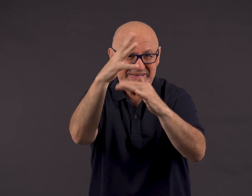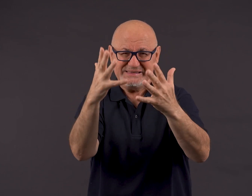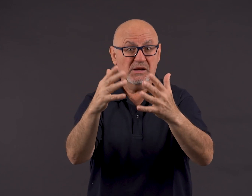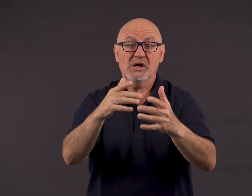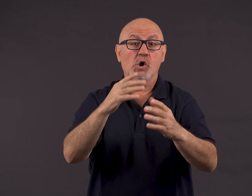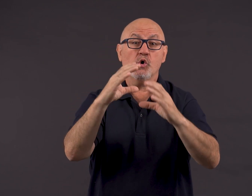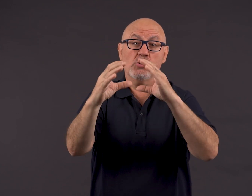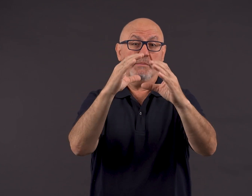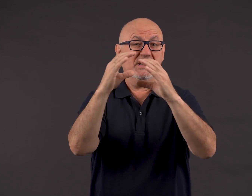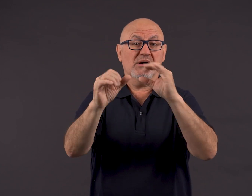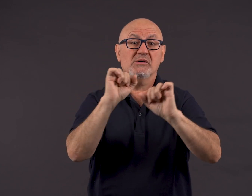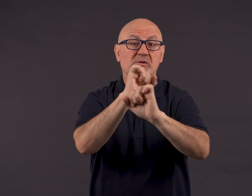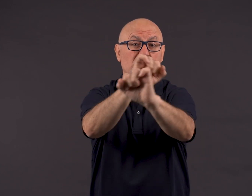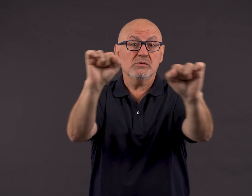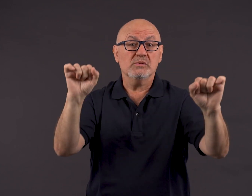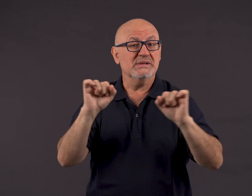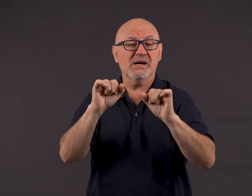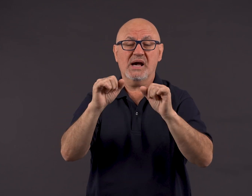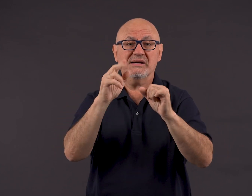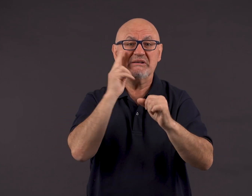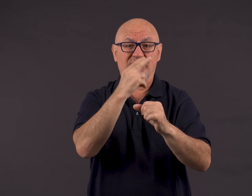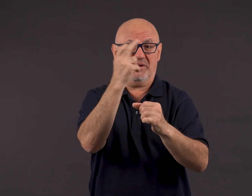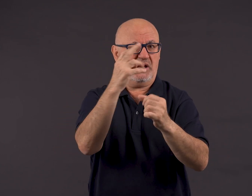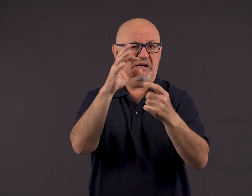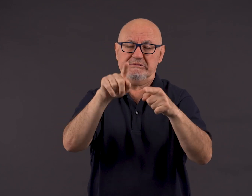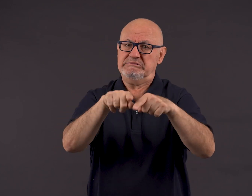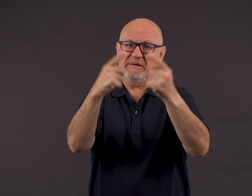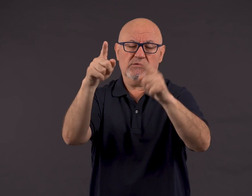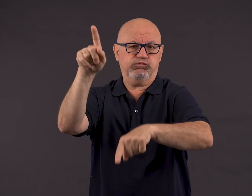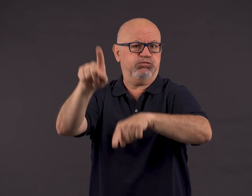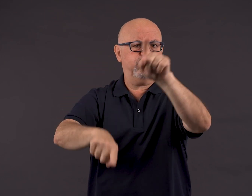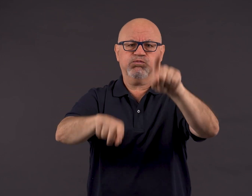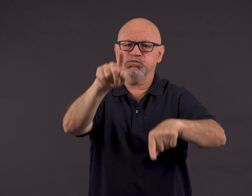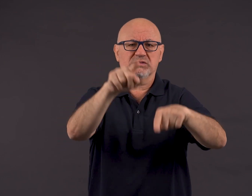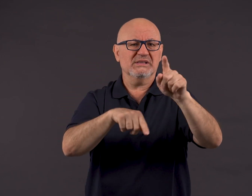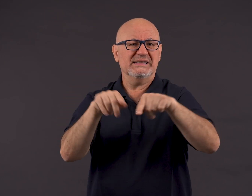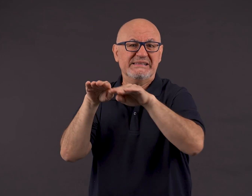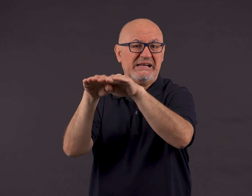communicate at a short distance. Each person in the Deafblind Community has